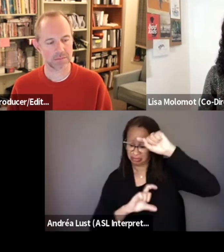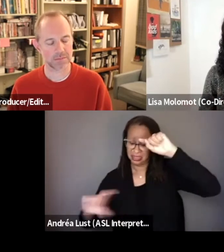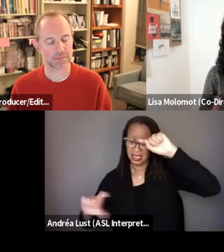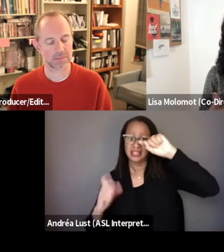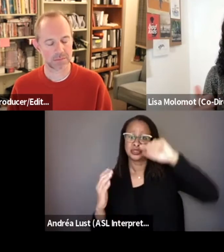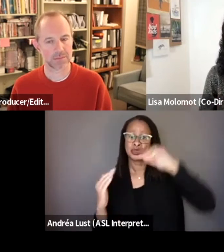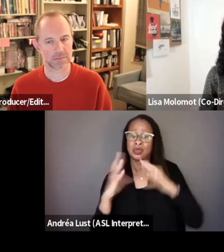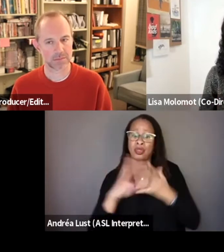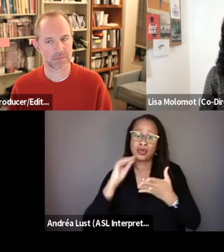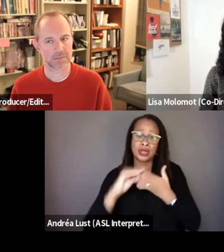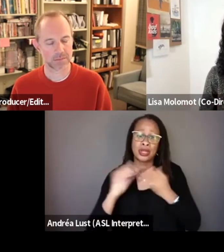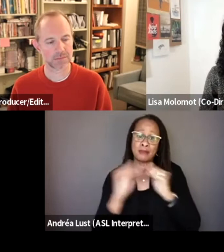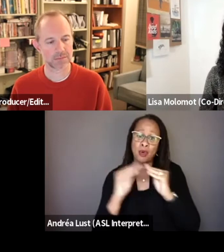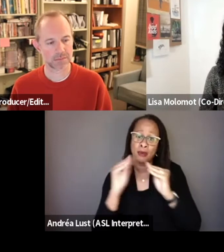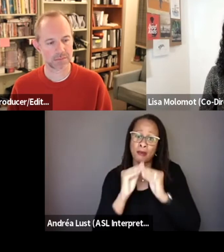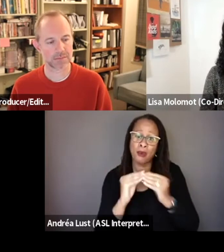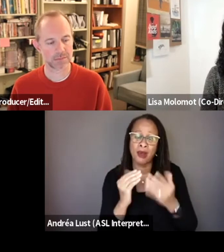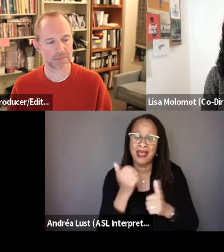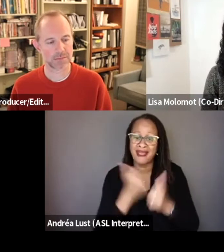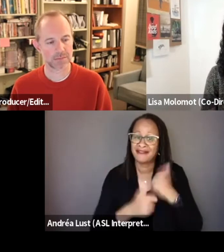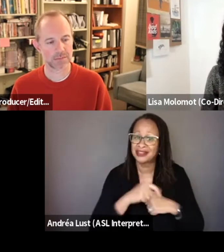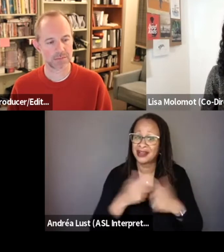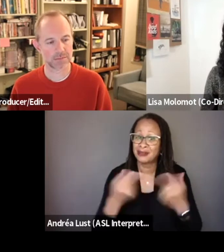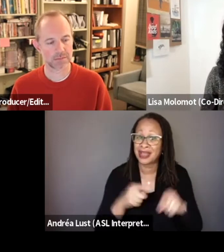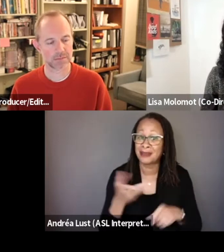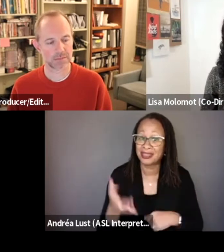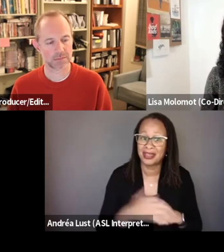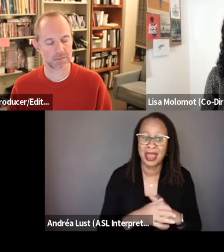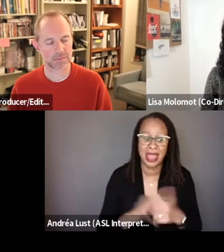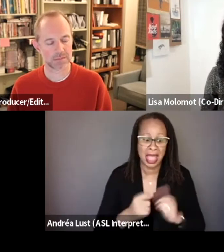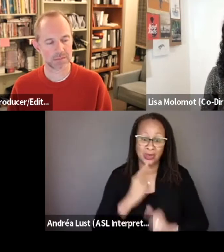and how serious the situation is, how long this has been going on